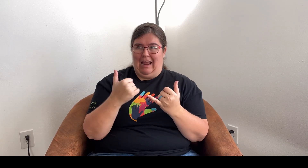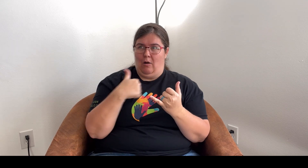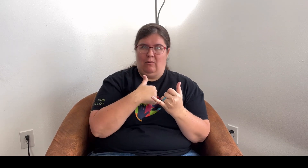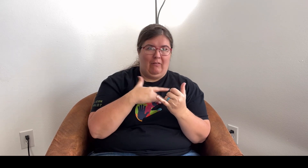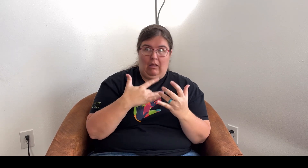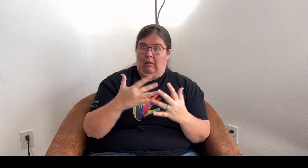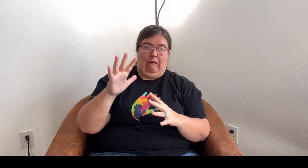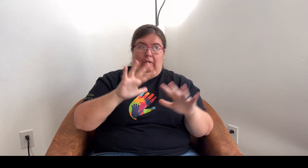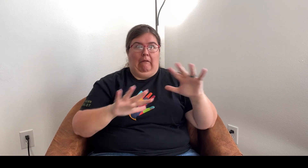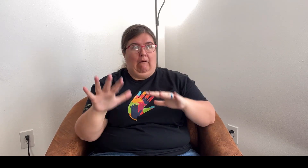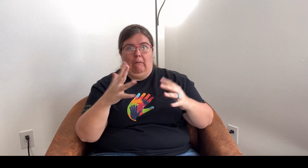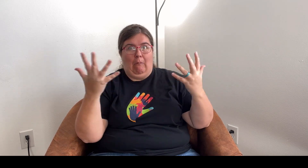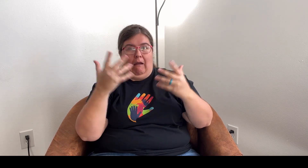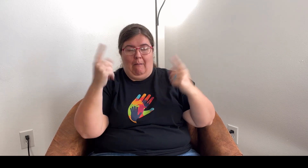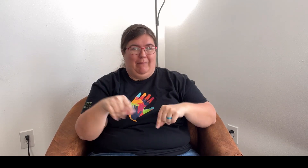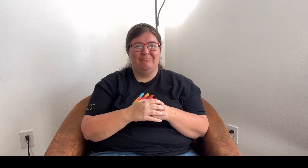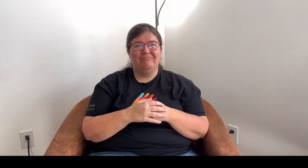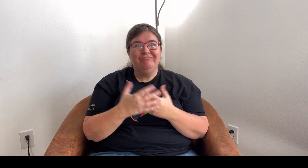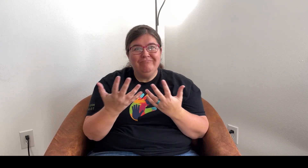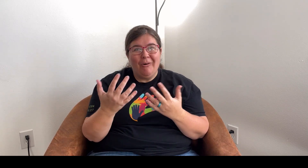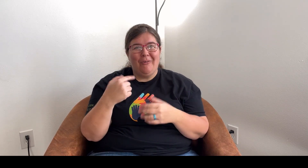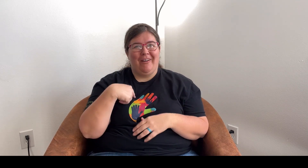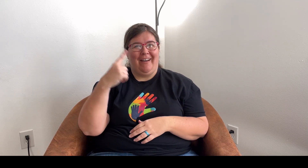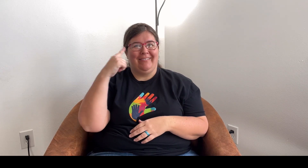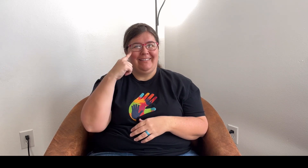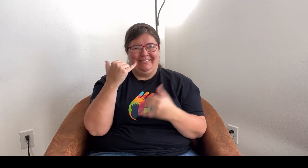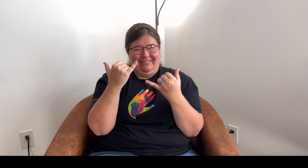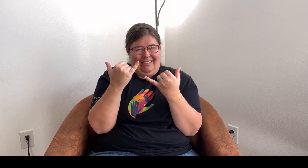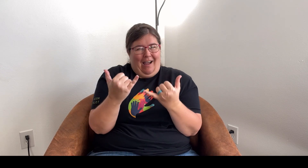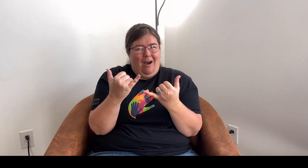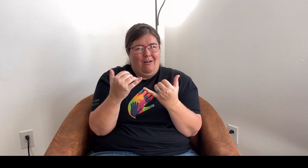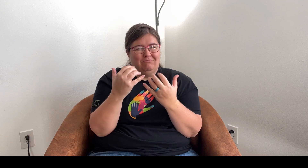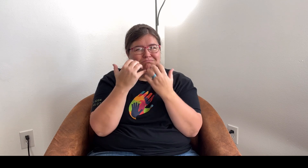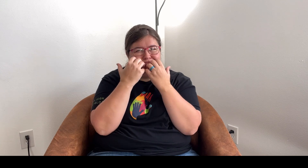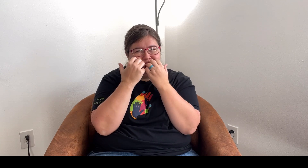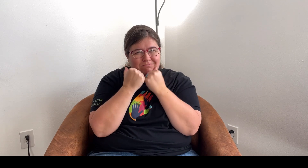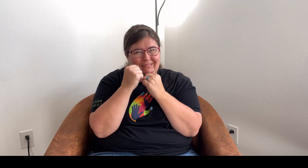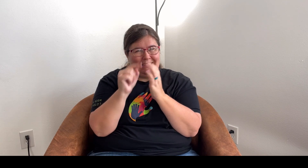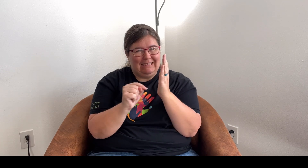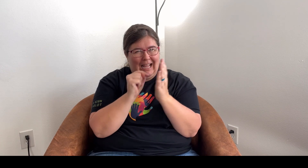so lucky!" while in modern times we're feeling a little overwhelmed, "What just happened?!"